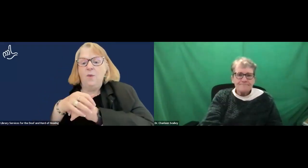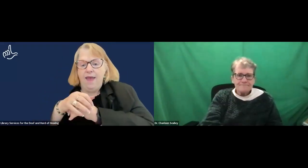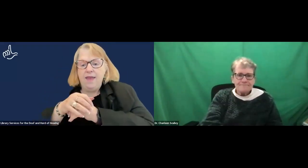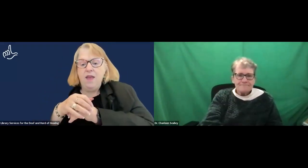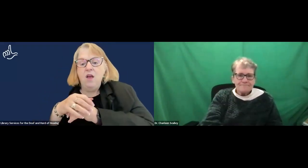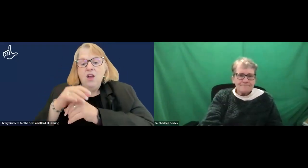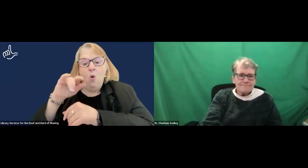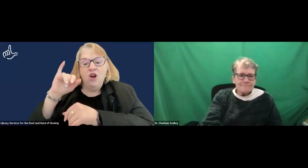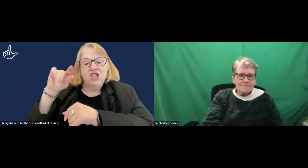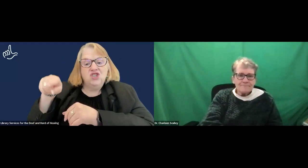[Interpreter for Dr. Charleen] Absolutely, I can.